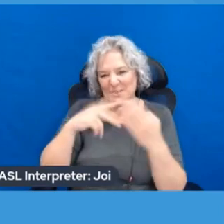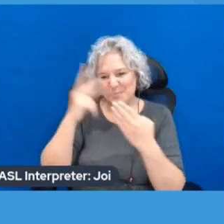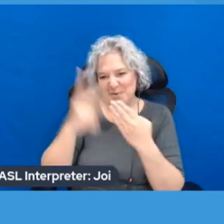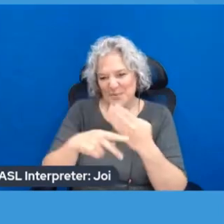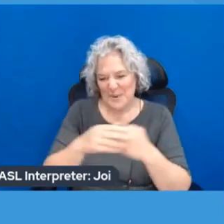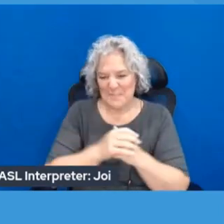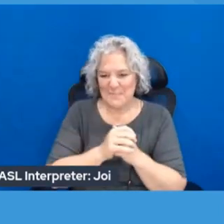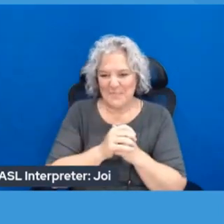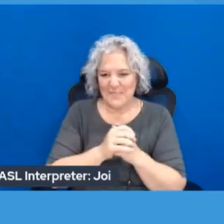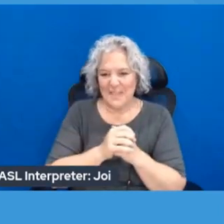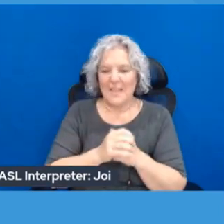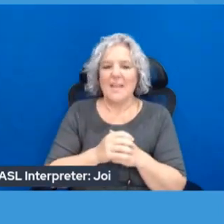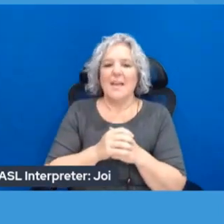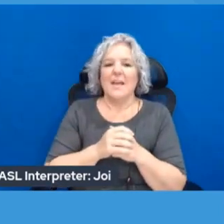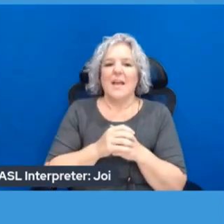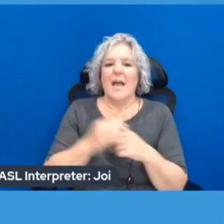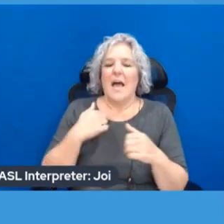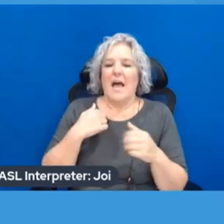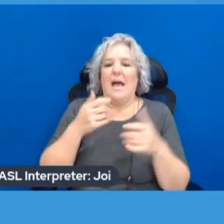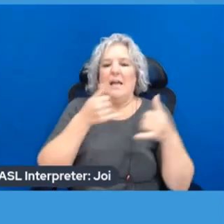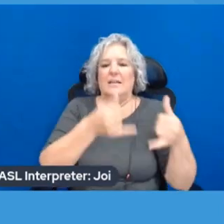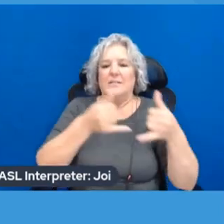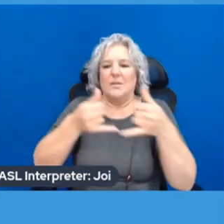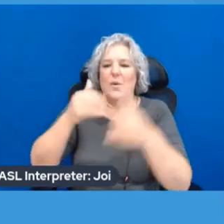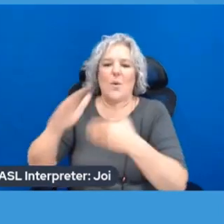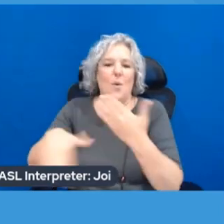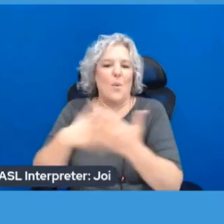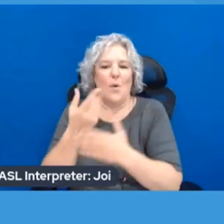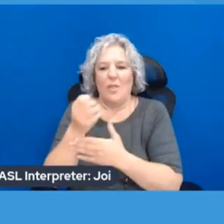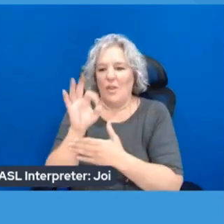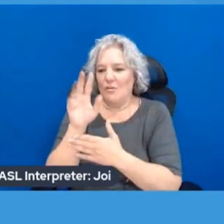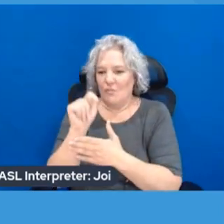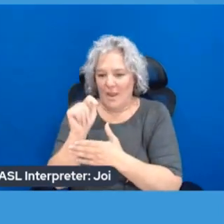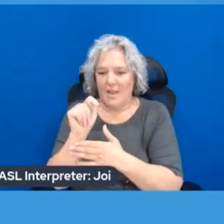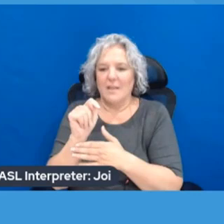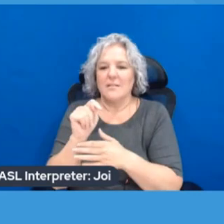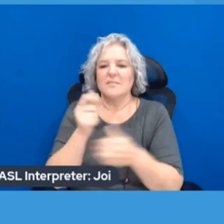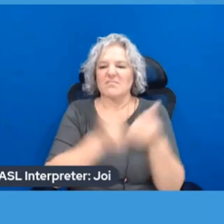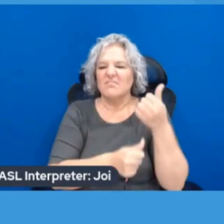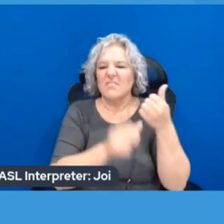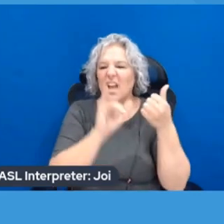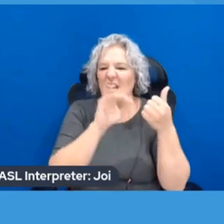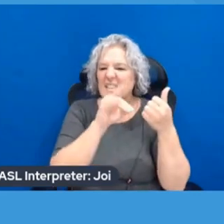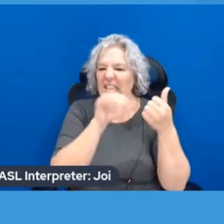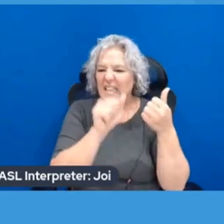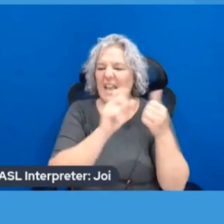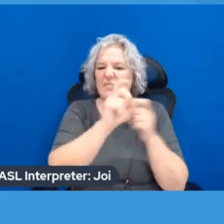I administer all the discretionary grants funded under IDEA and the data for